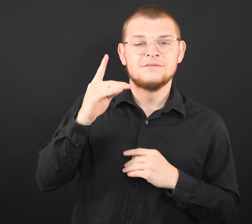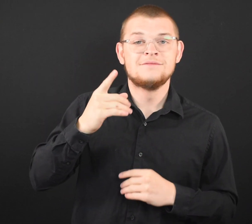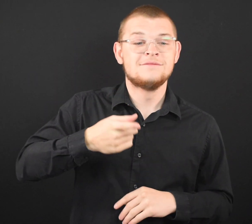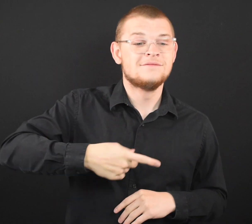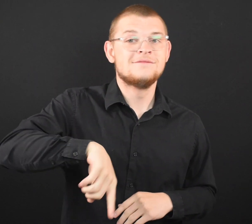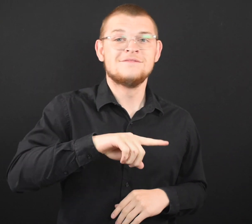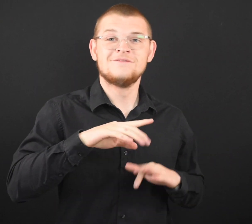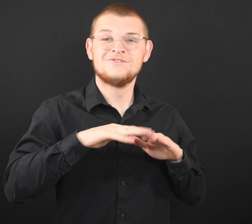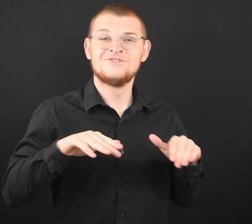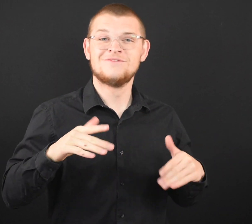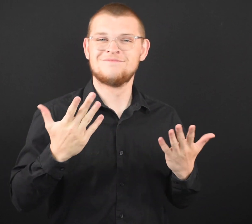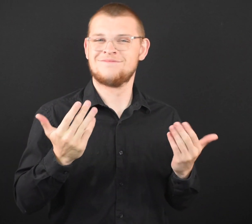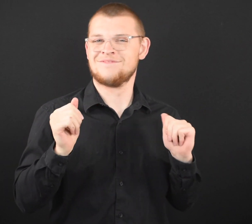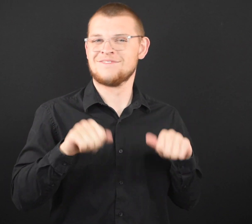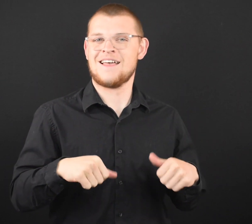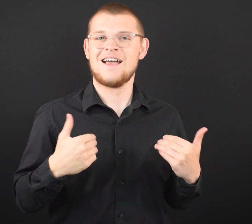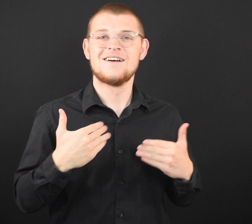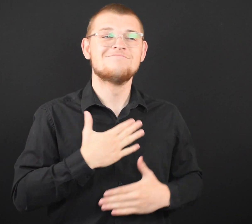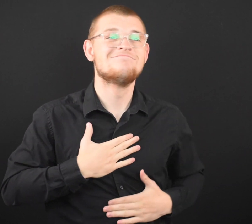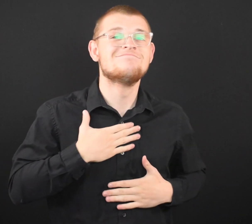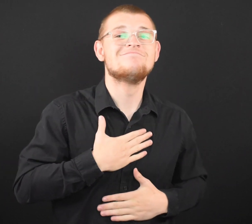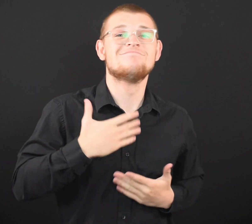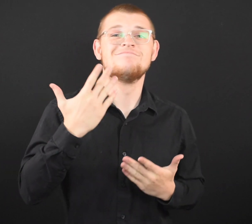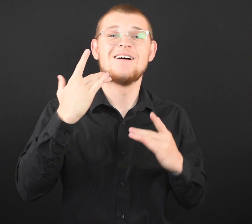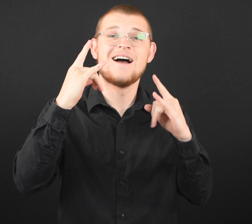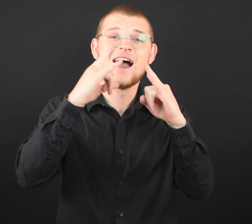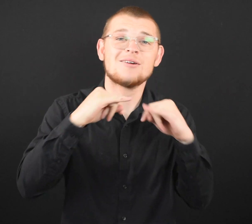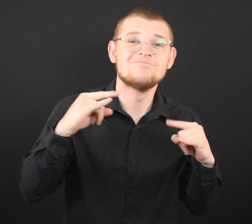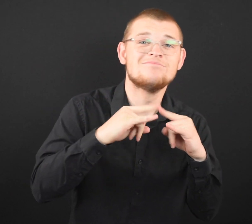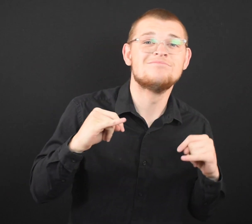trips, vacations, and more. ●